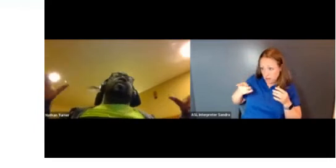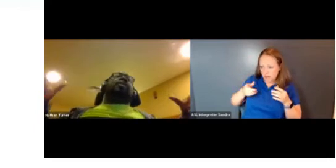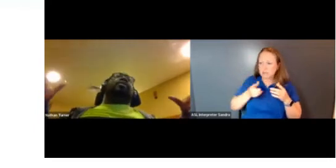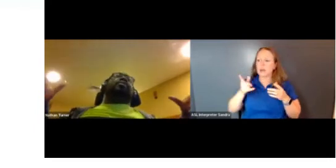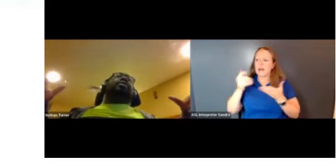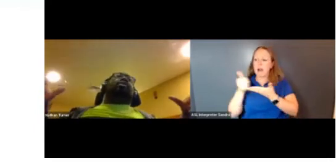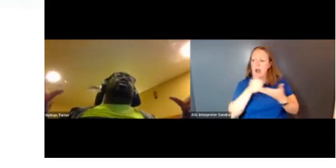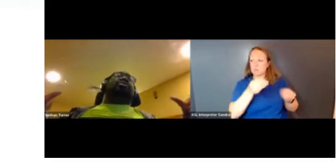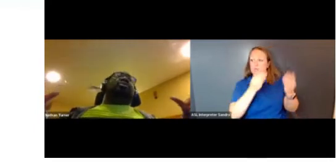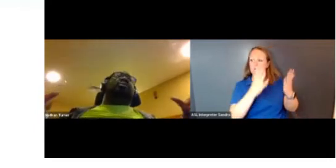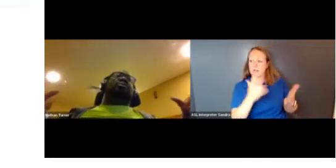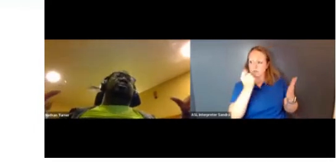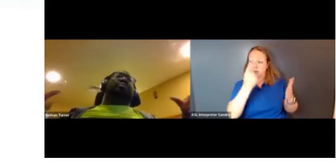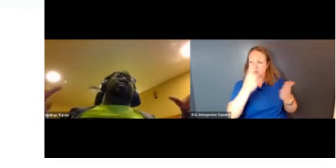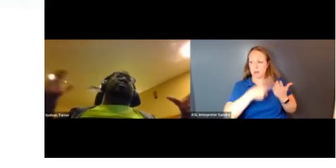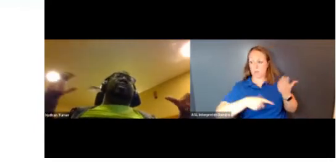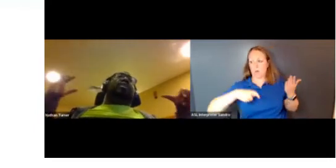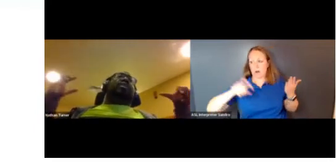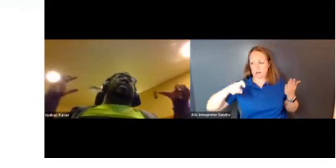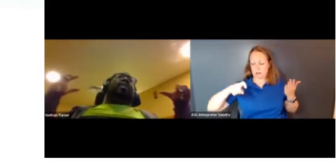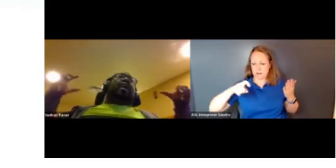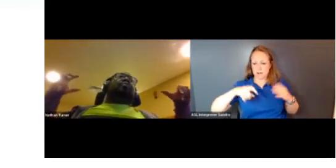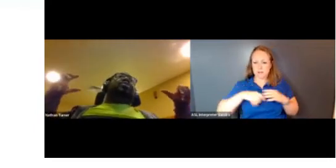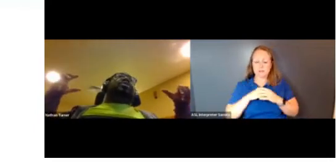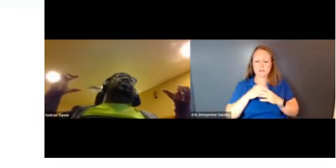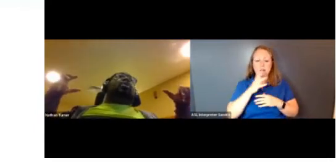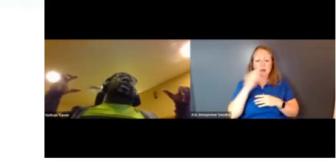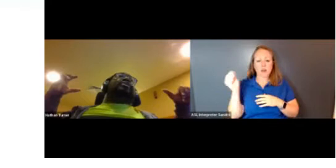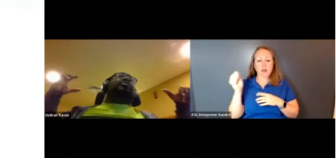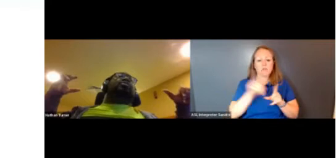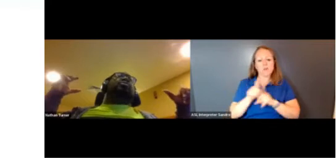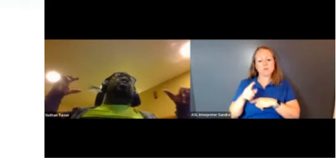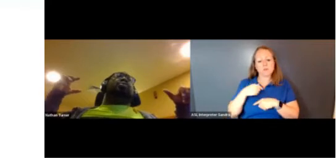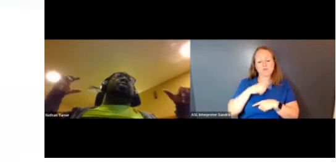And that also, I really try to